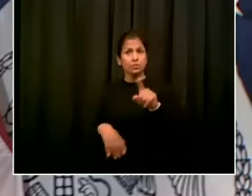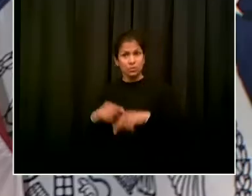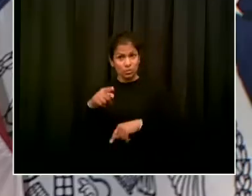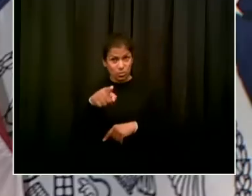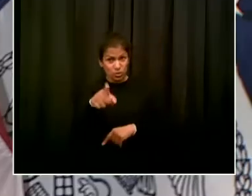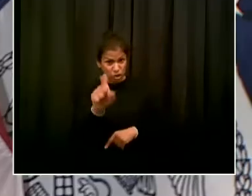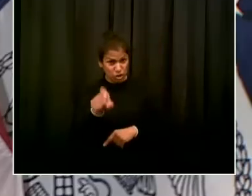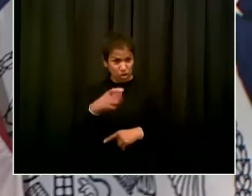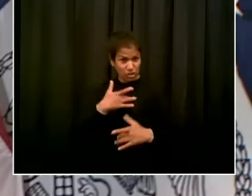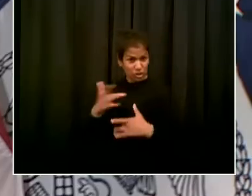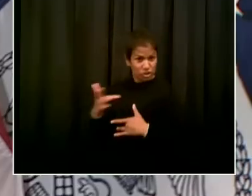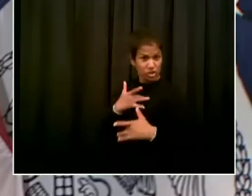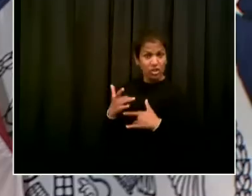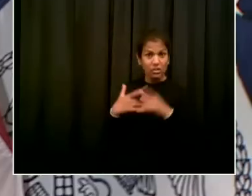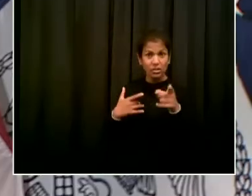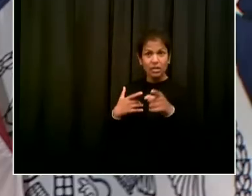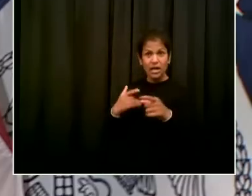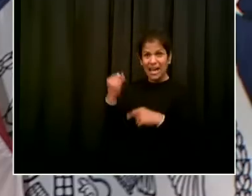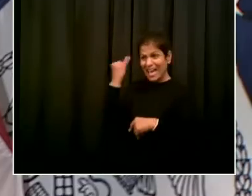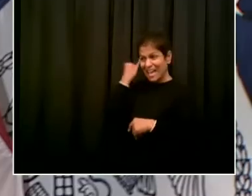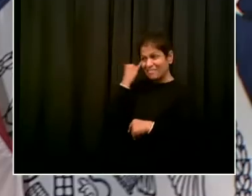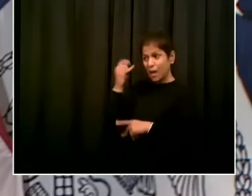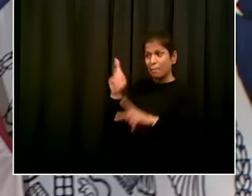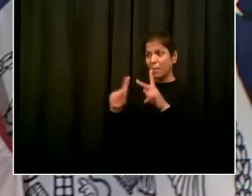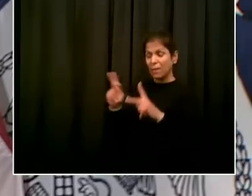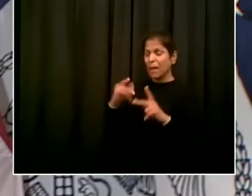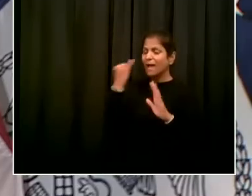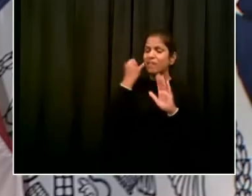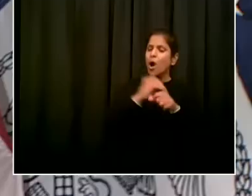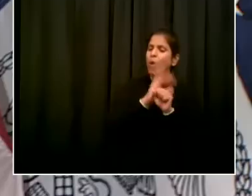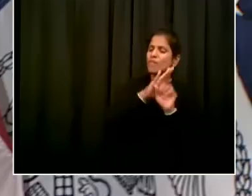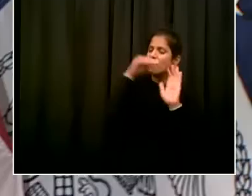BEHAVIOR? ABSOLUTTLYE. VERY CONCERNED ABOUT THAT. MY H HPOE AND PRAYER HERE IS